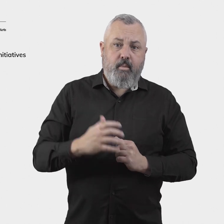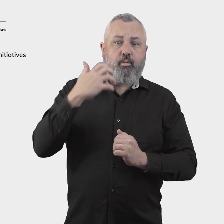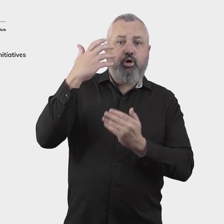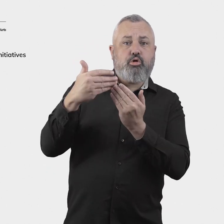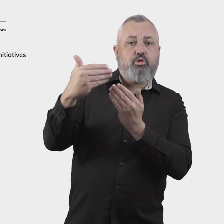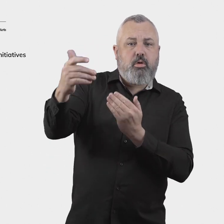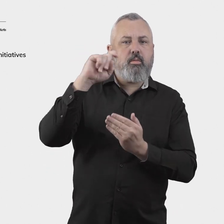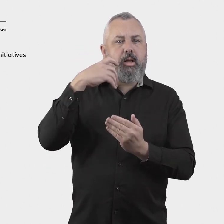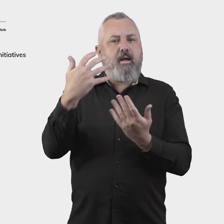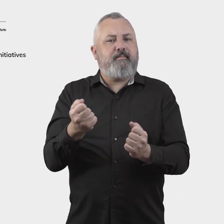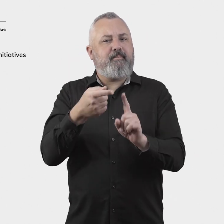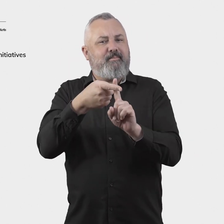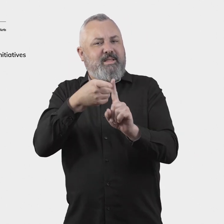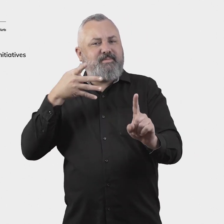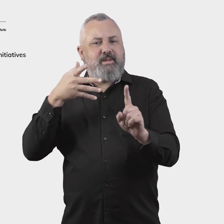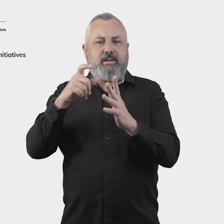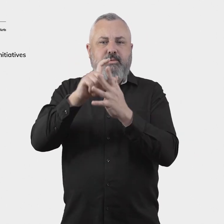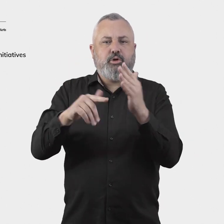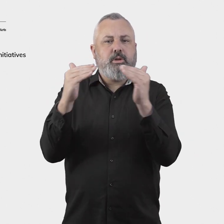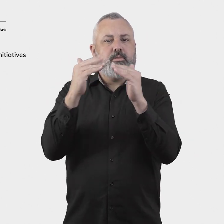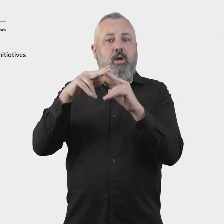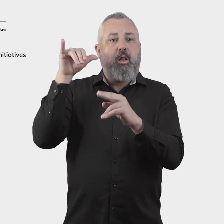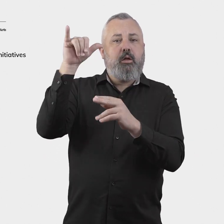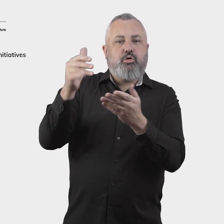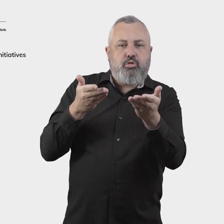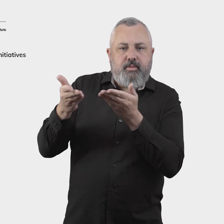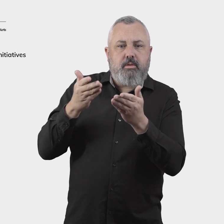In the future, the government will consider options for the Aviation Industry Ombuds Scheme to investigate